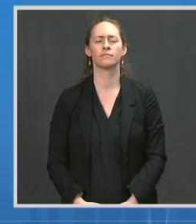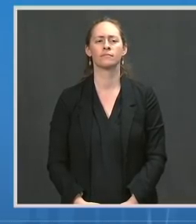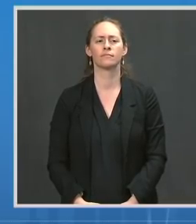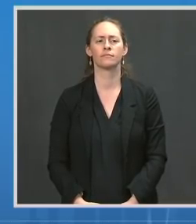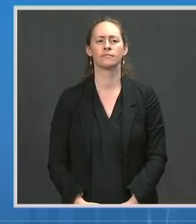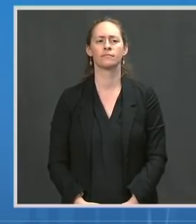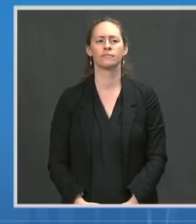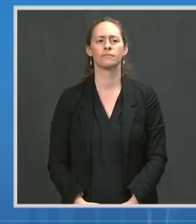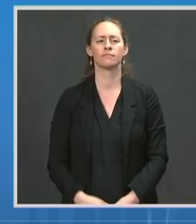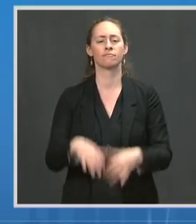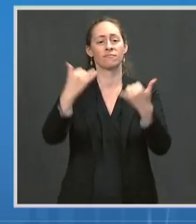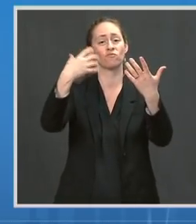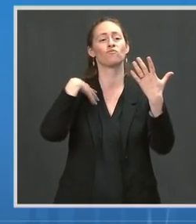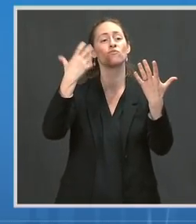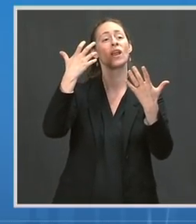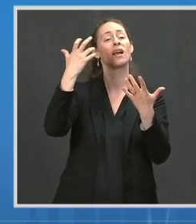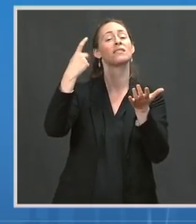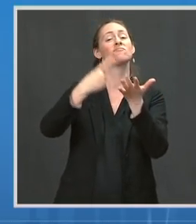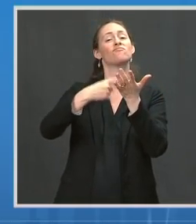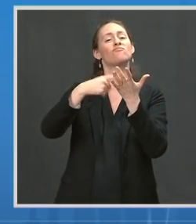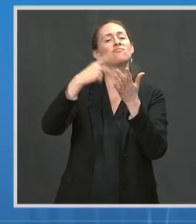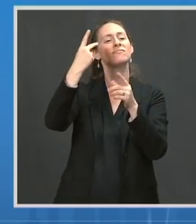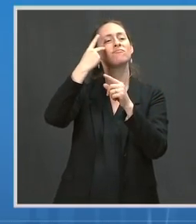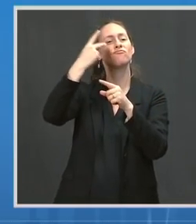of the NIH-sponsored Coronavirus Disease